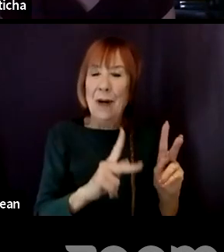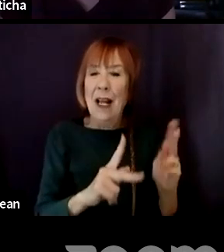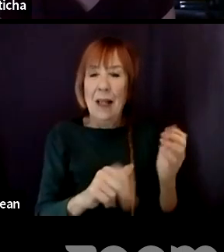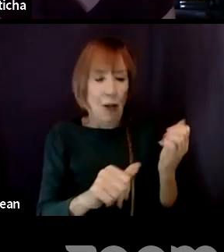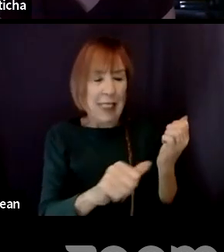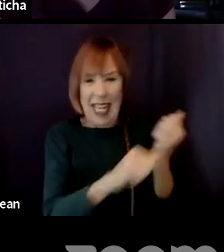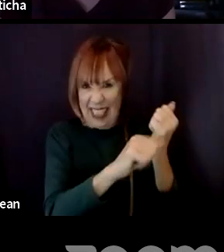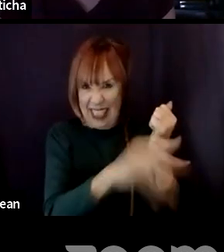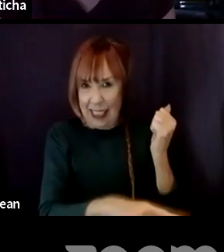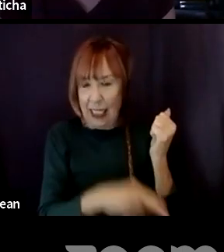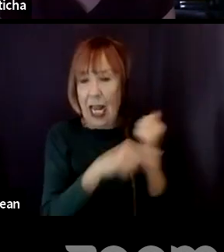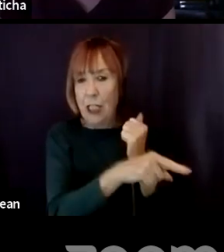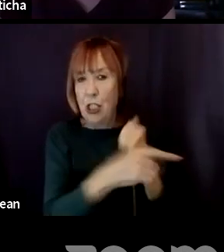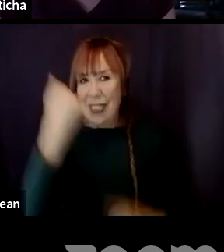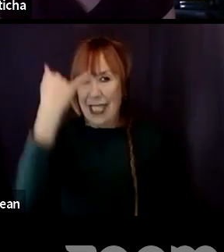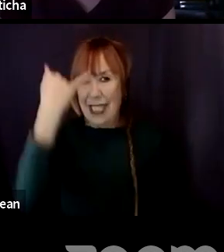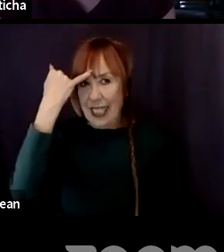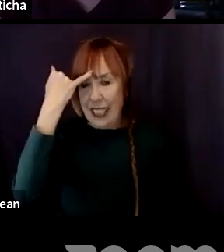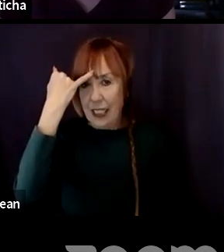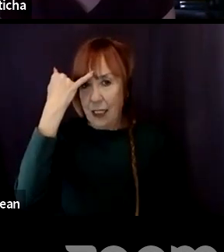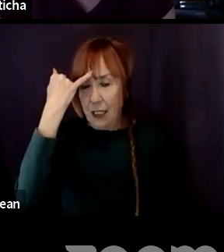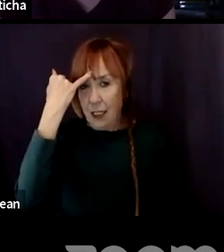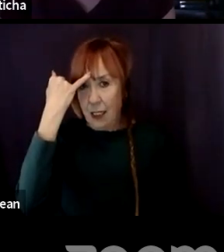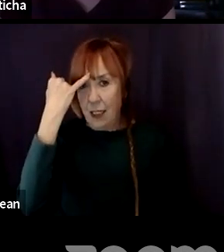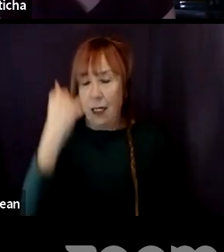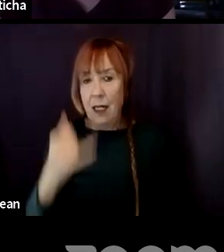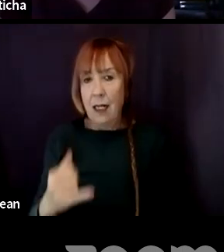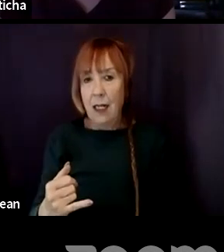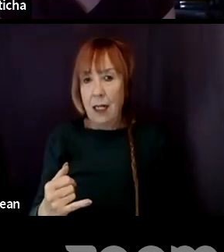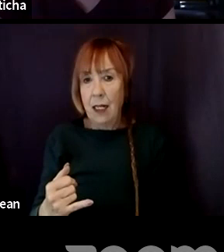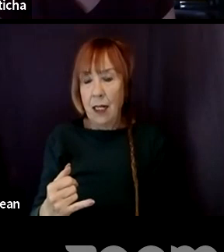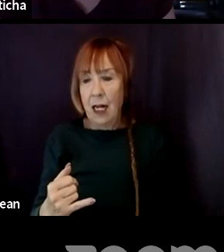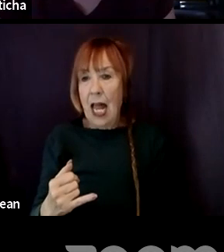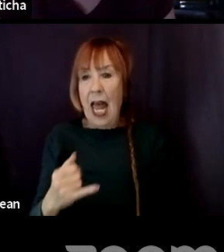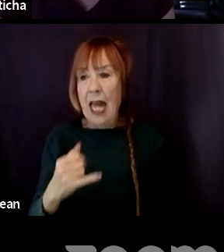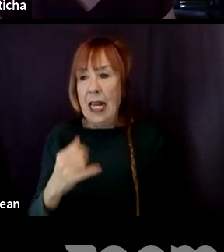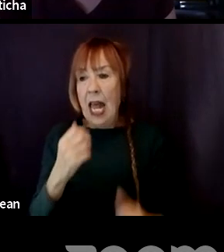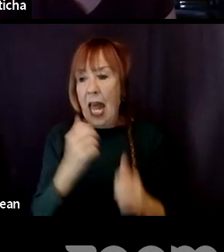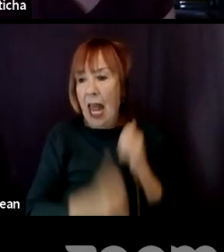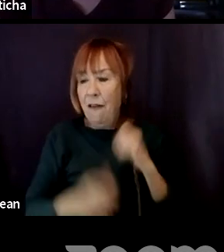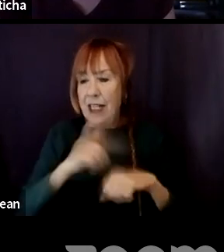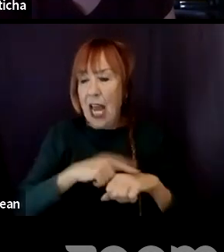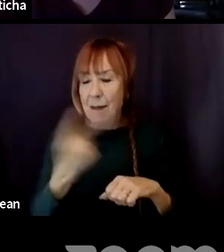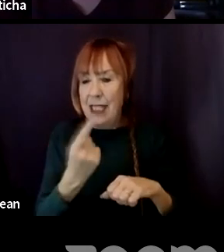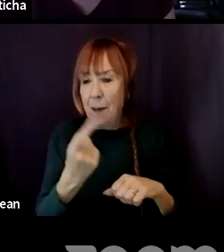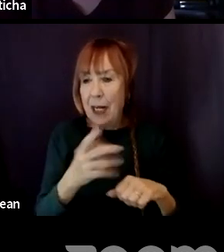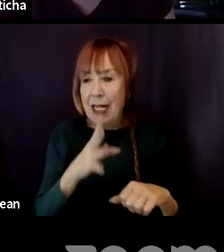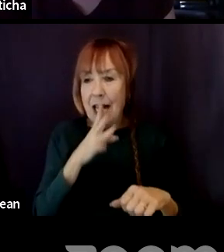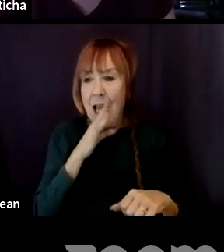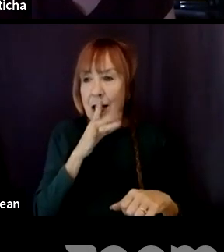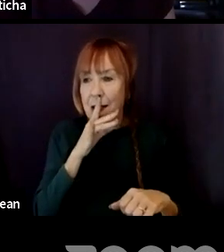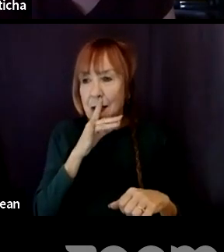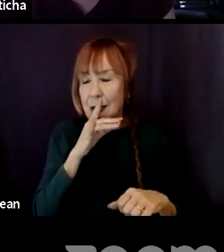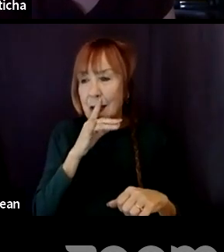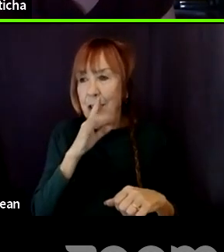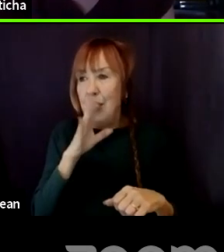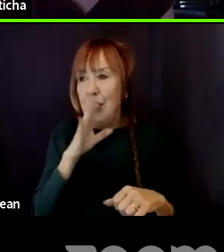and she talked about how she hated it whenever, like all eyes turned her and she's like, I can't speak for a billion people. Exactly.